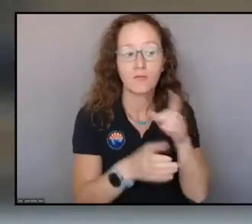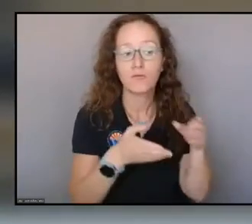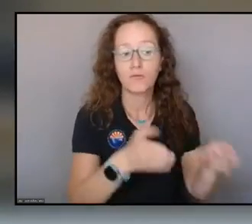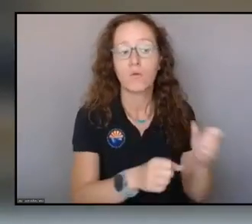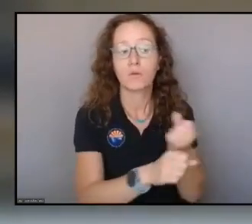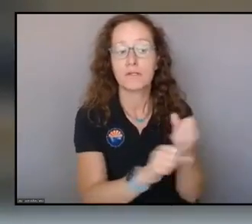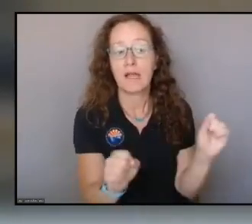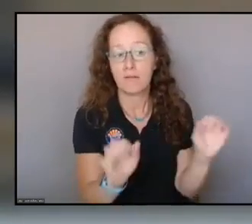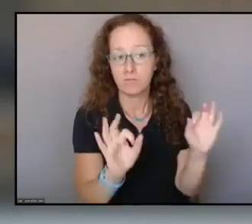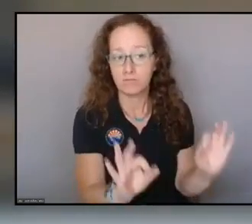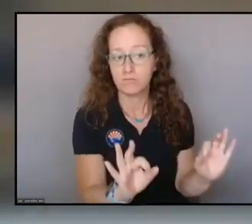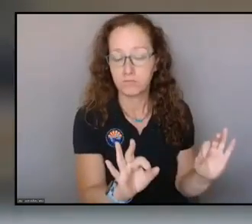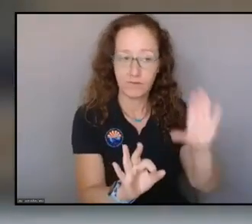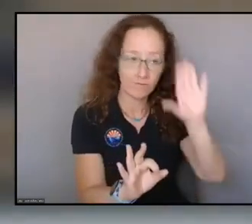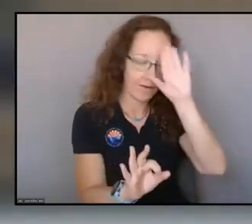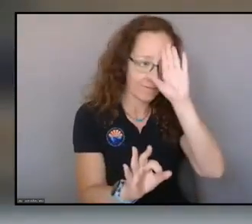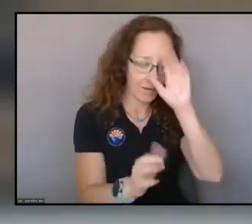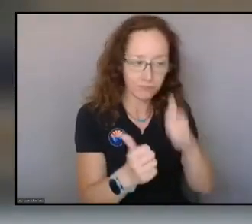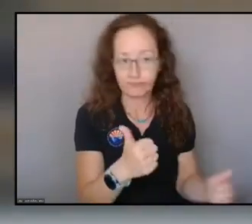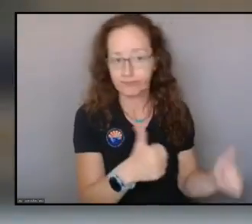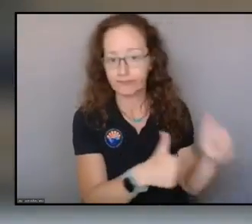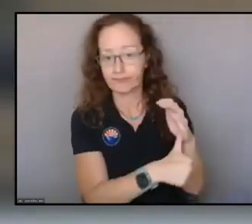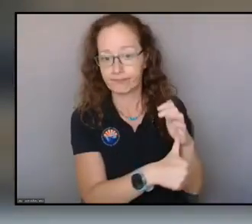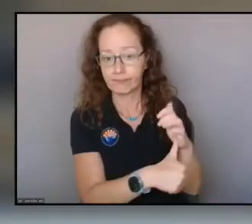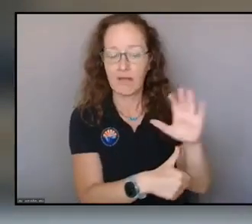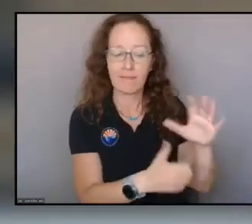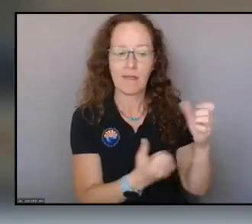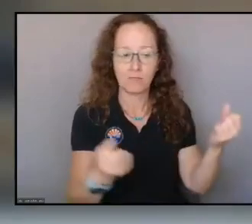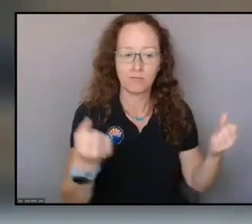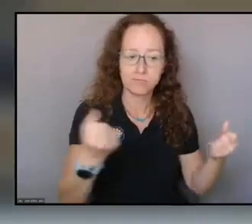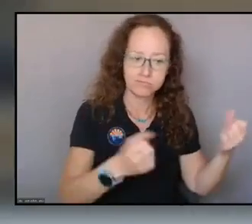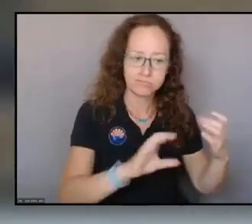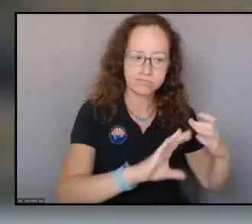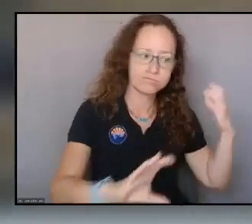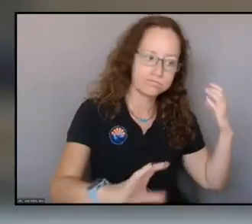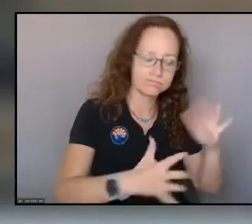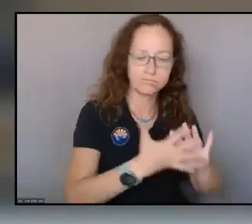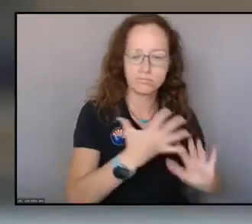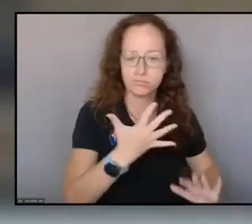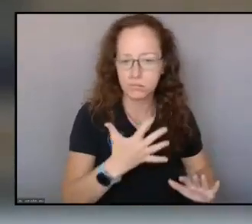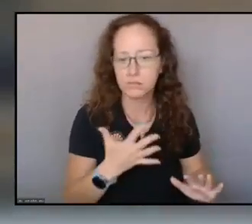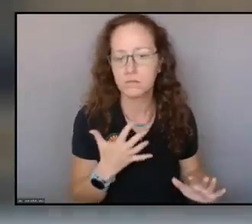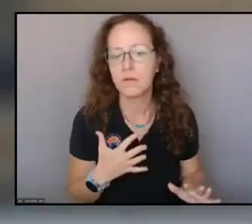APPARATUS. BUT ALSO, TO MAKE SURE THAT EVERYBODY IS COMPLYING WITH